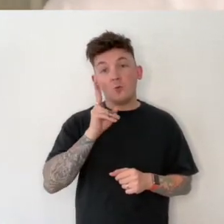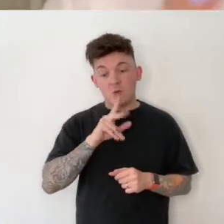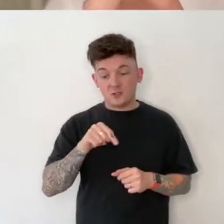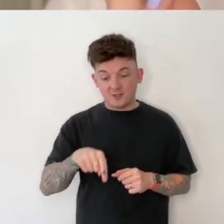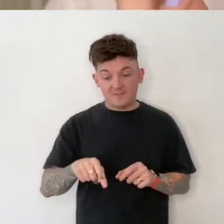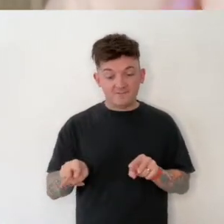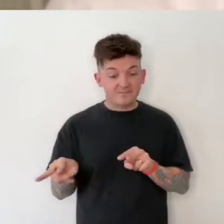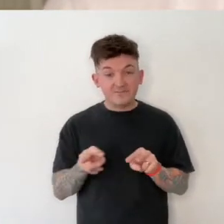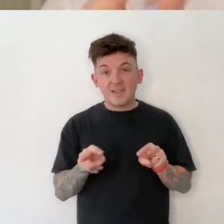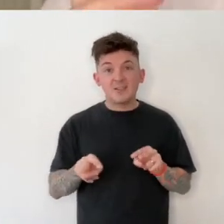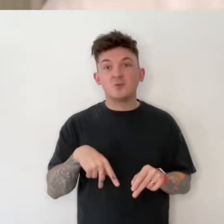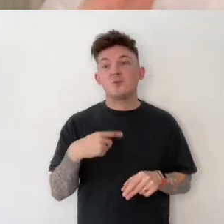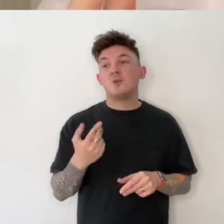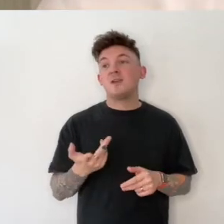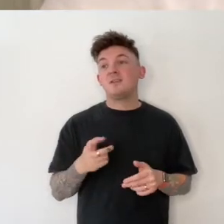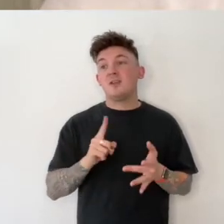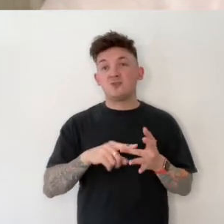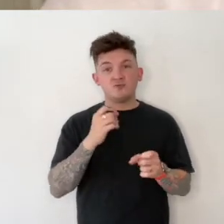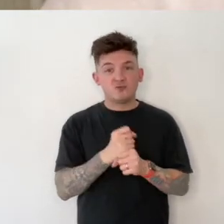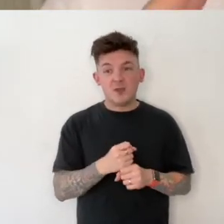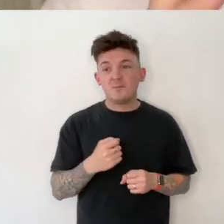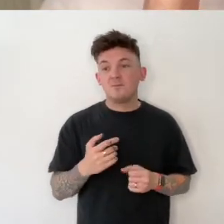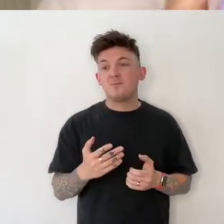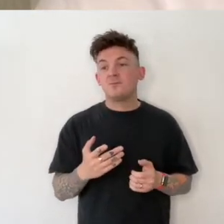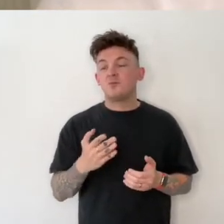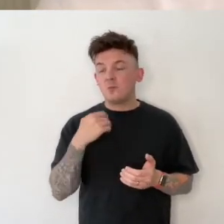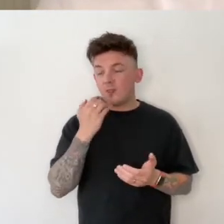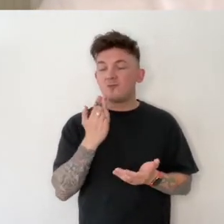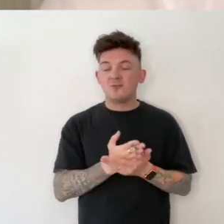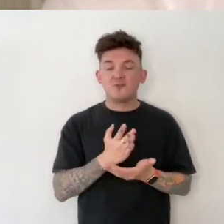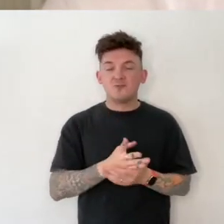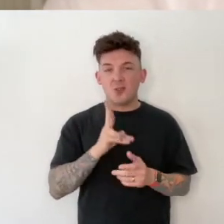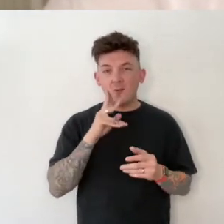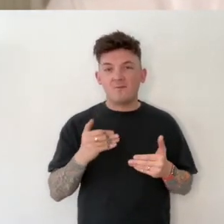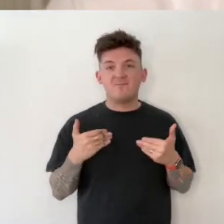on on youtube that follow me on instagram are really looking forward to this video.